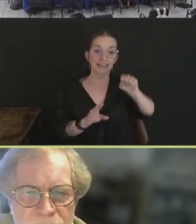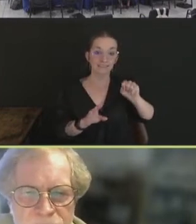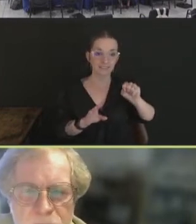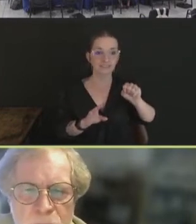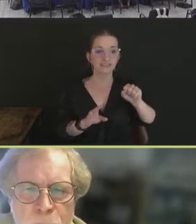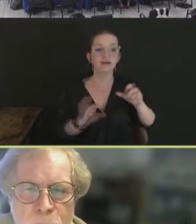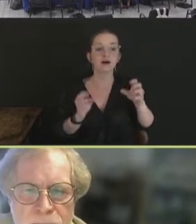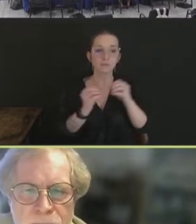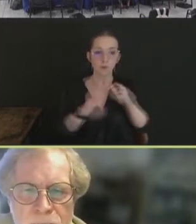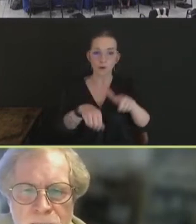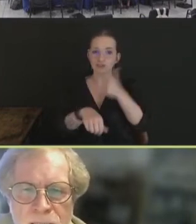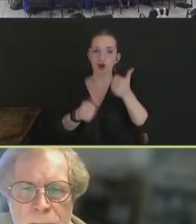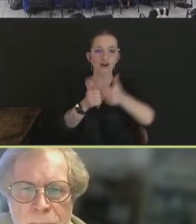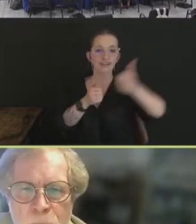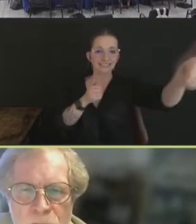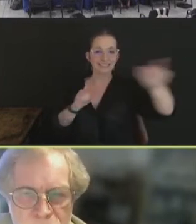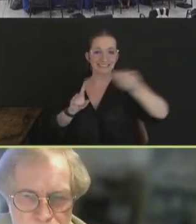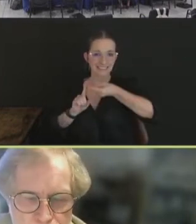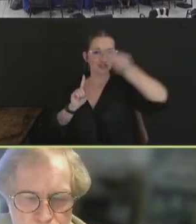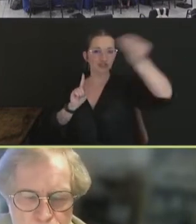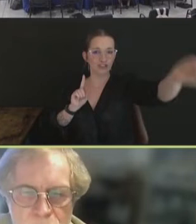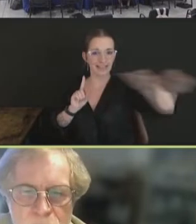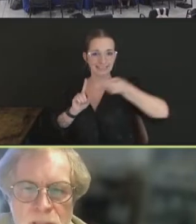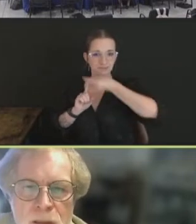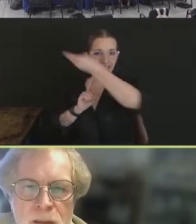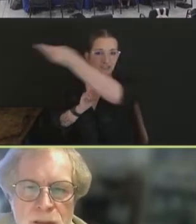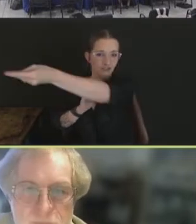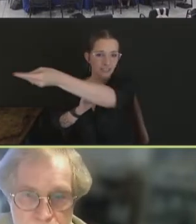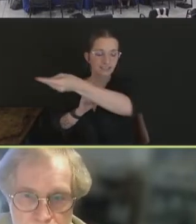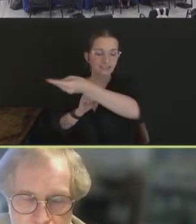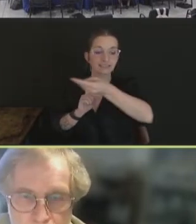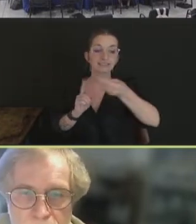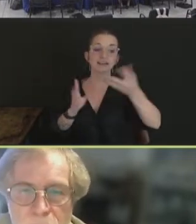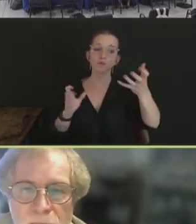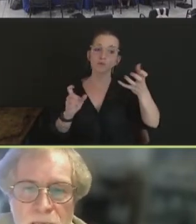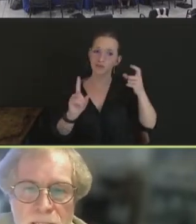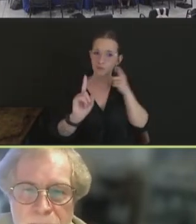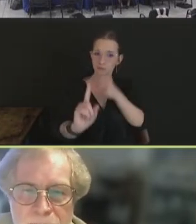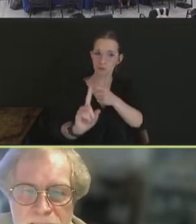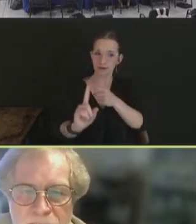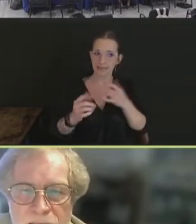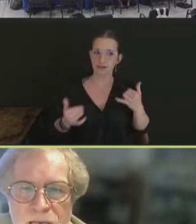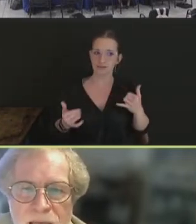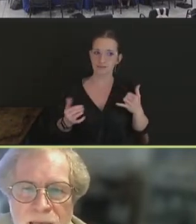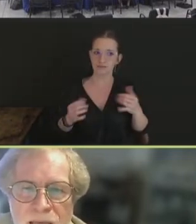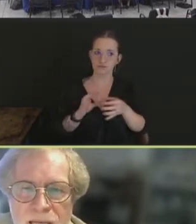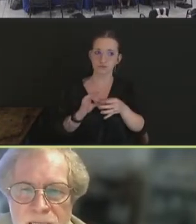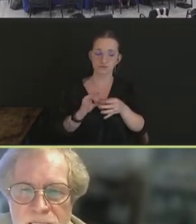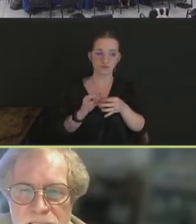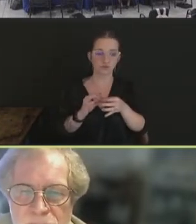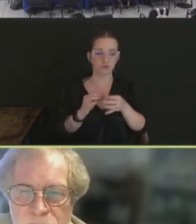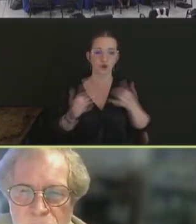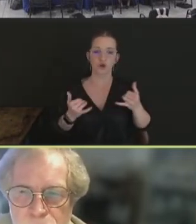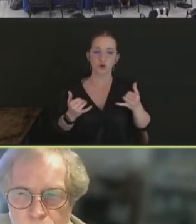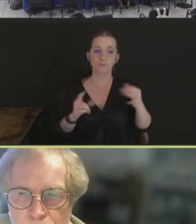And I just want to point out, relevant to current, Pakistan had its virus show up in